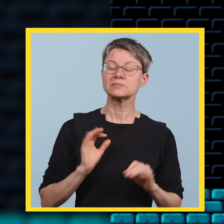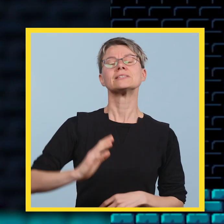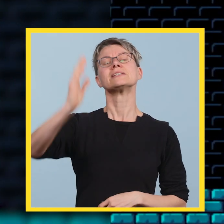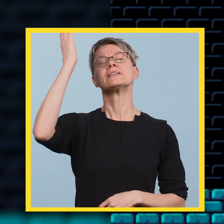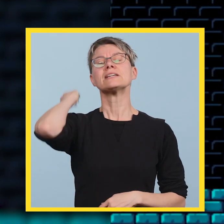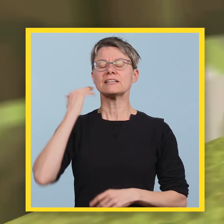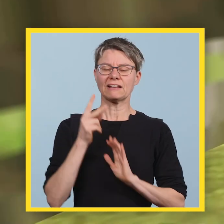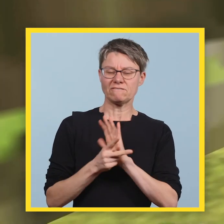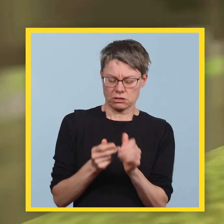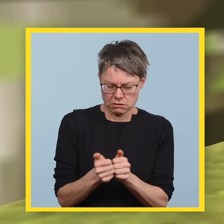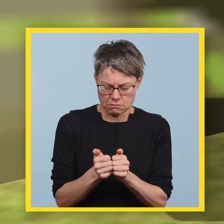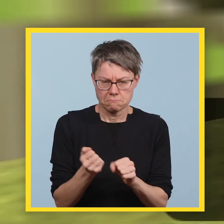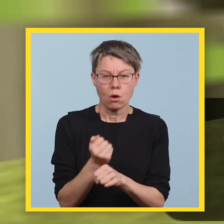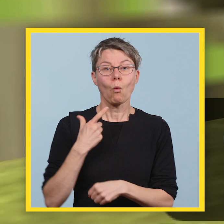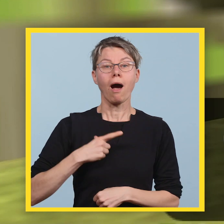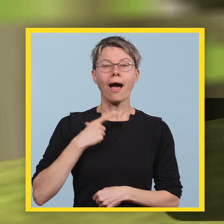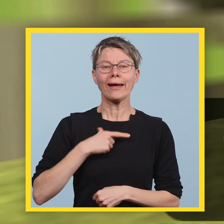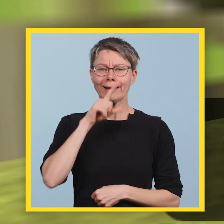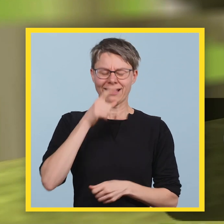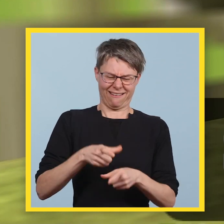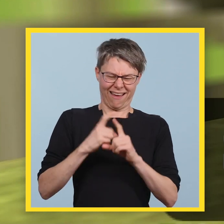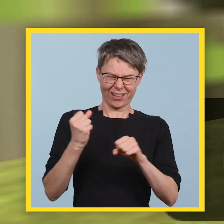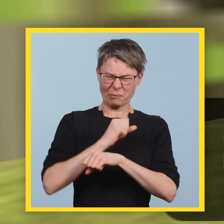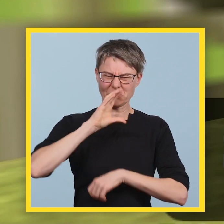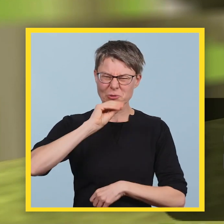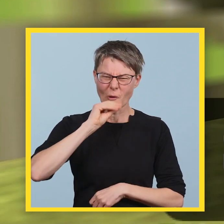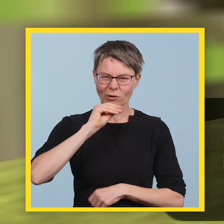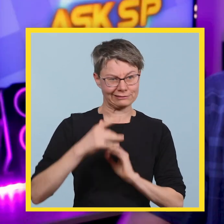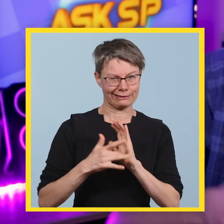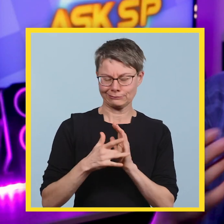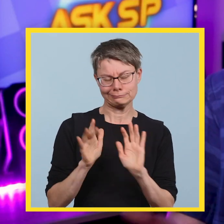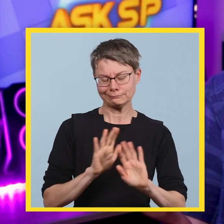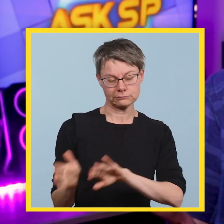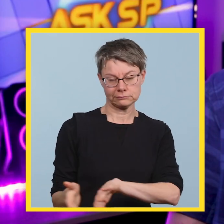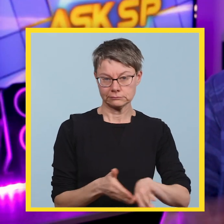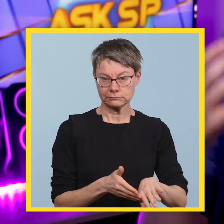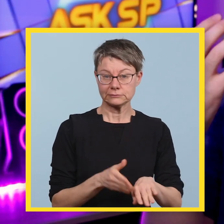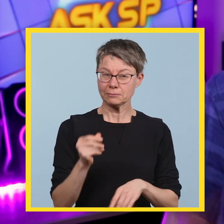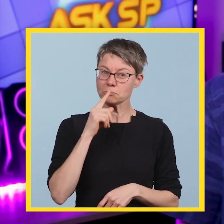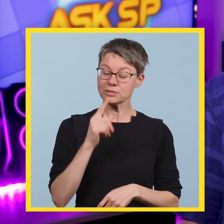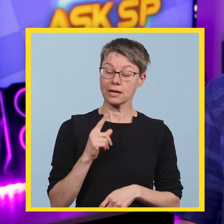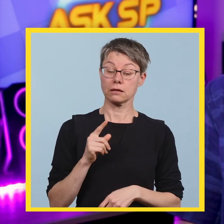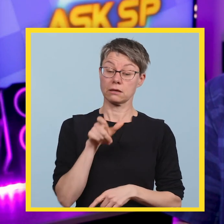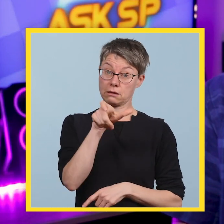it was often due to technical reasons the characters didn't speak. But some argue that having a silent protagonist